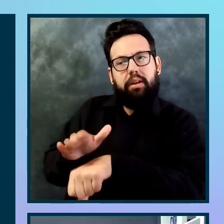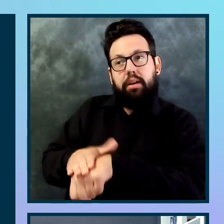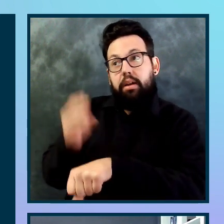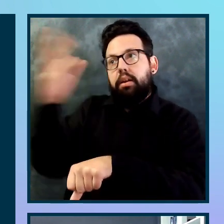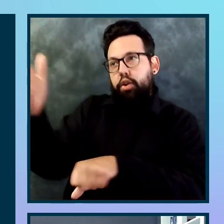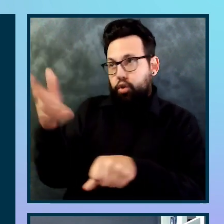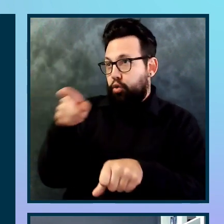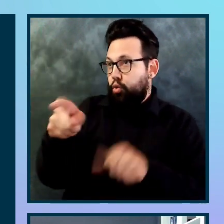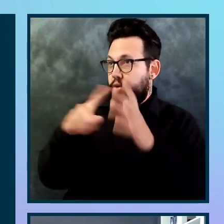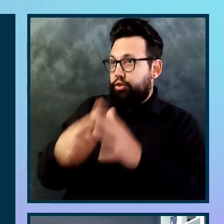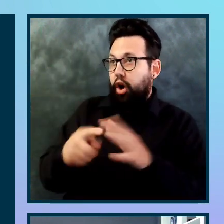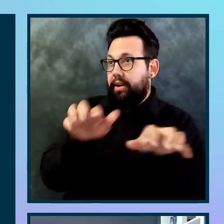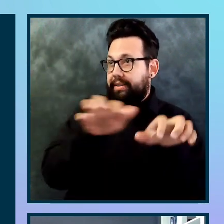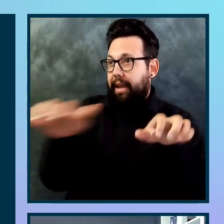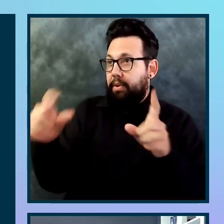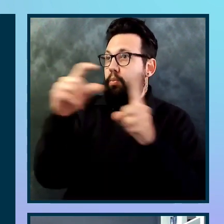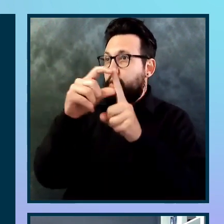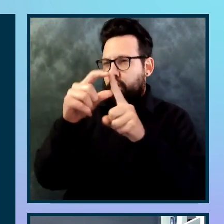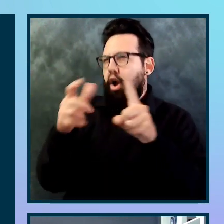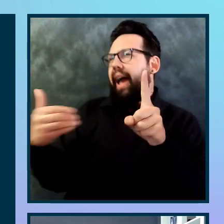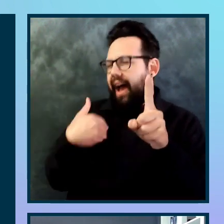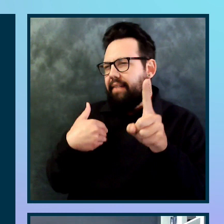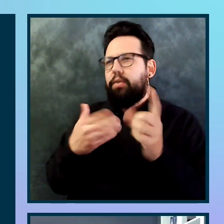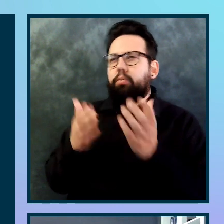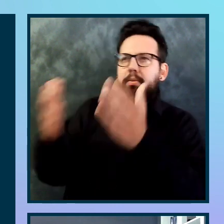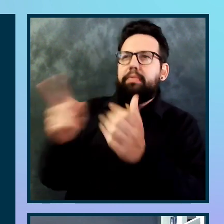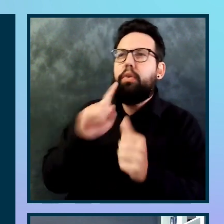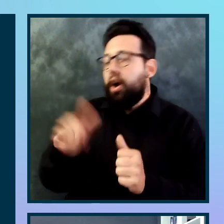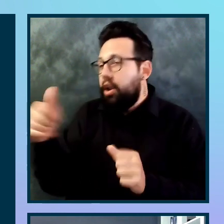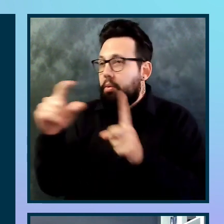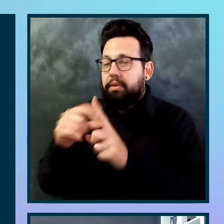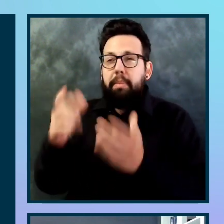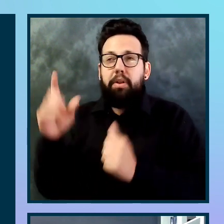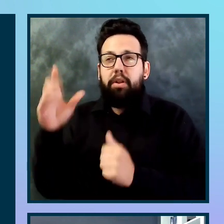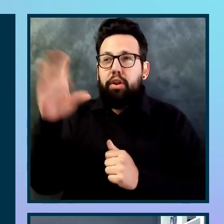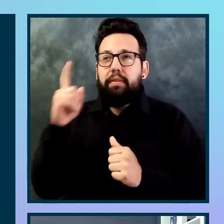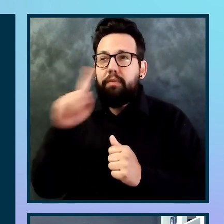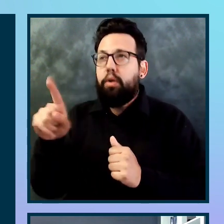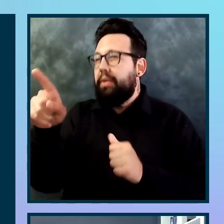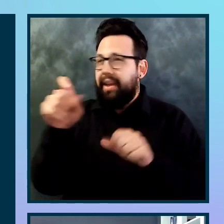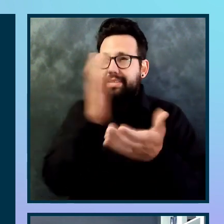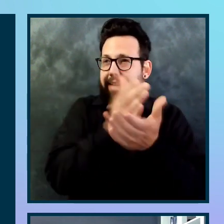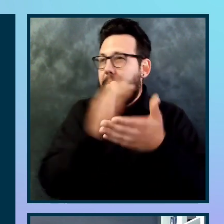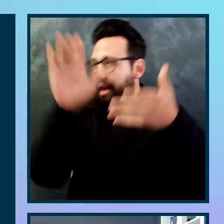And do we need to announce to them how to use this form, tab, use your arrows? Like I mentioned before.